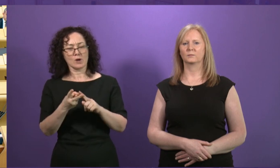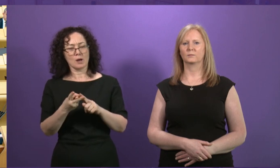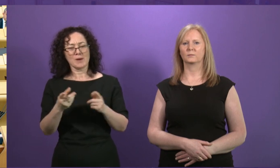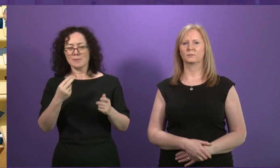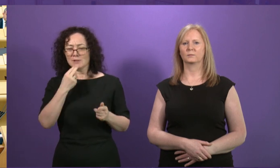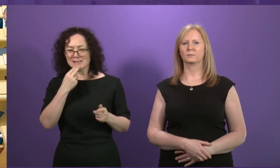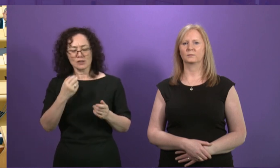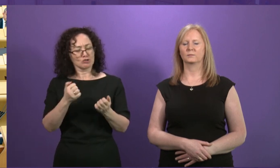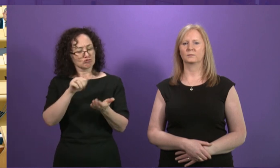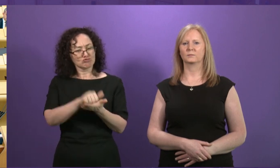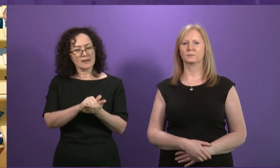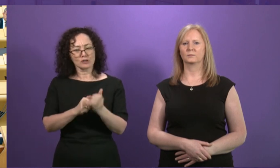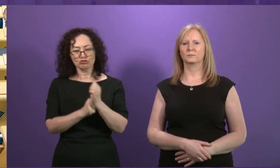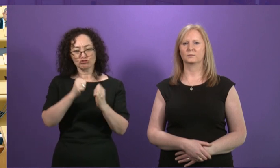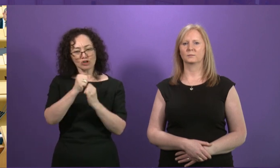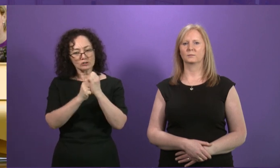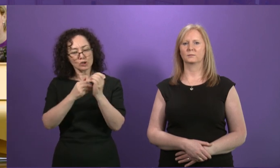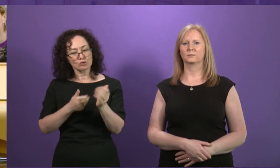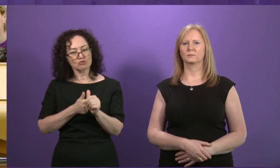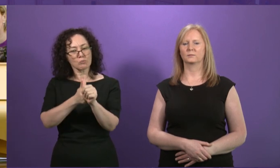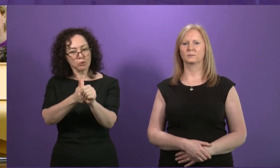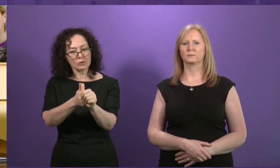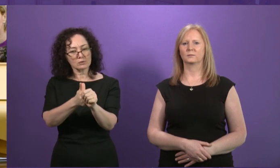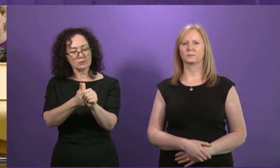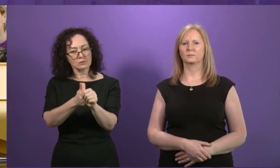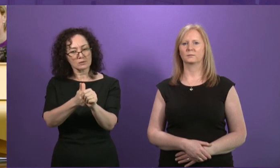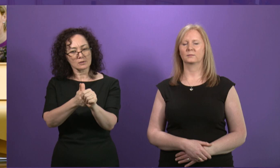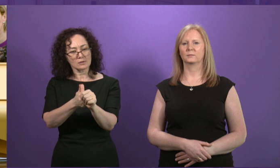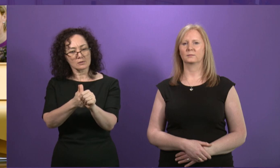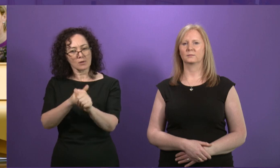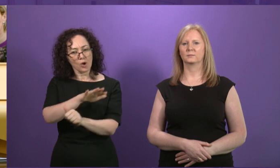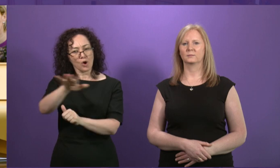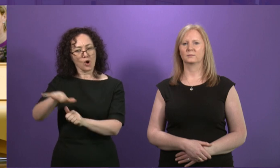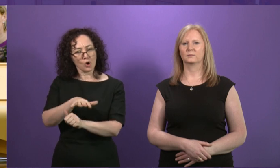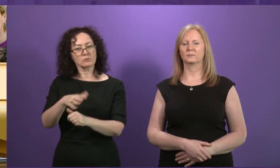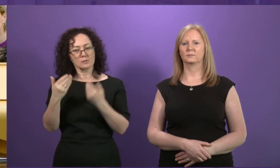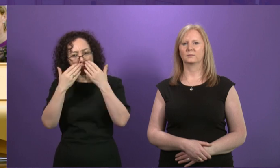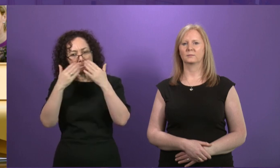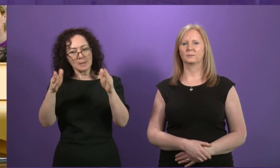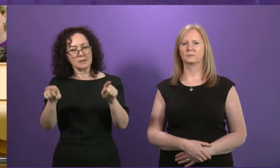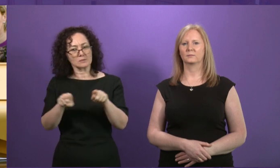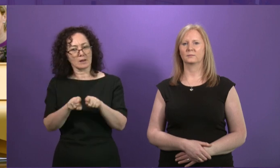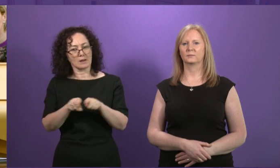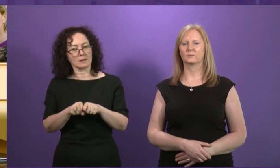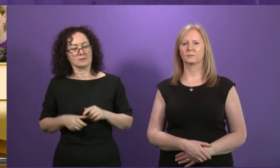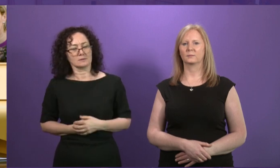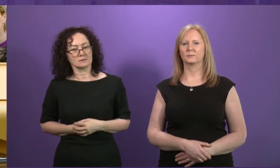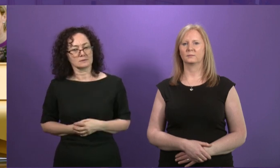structures to support that. That is what we are working towards, and we are determined to get it right in the interests of everybody—those who work in the service